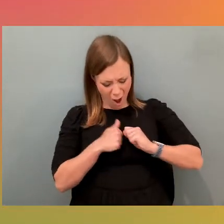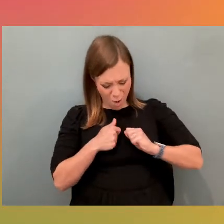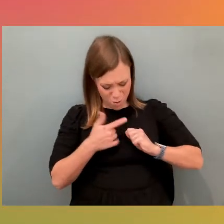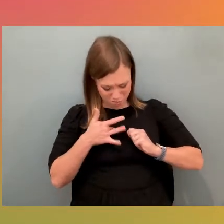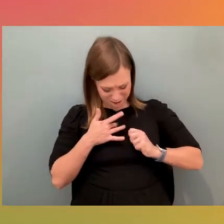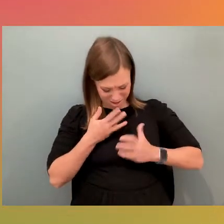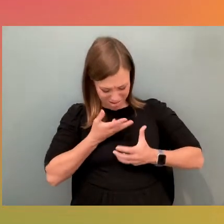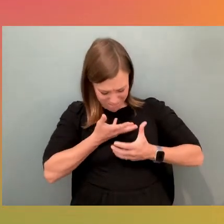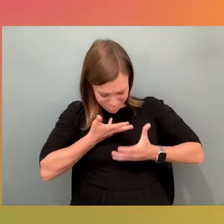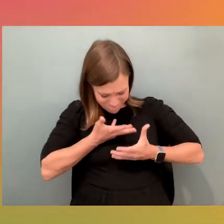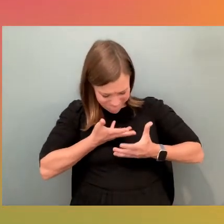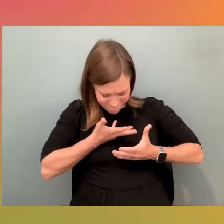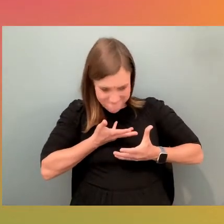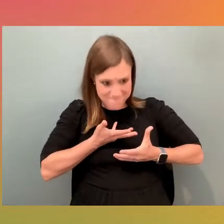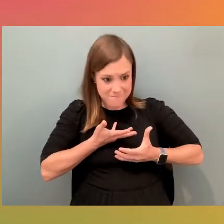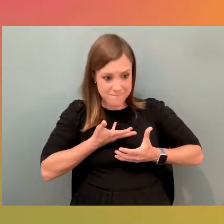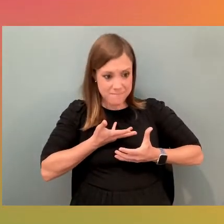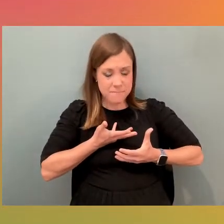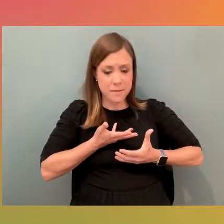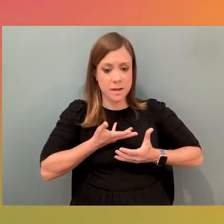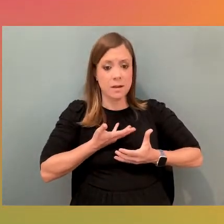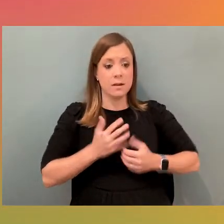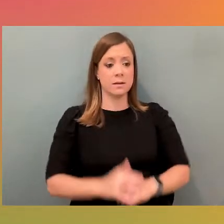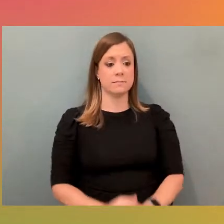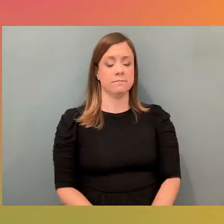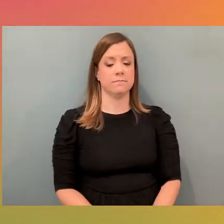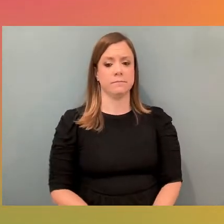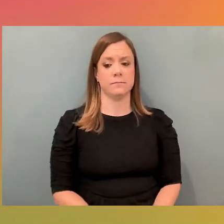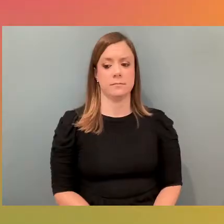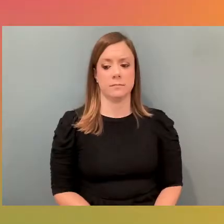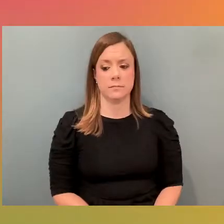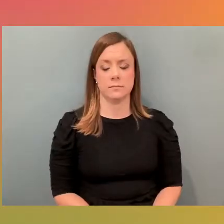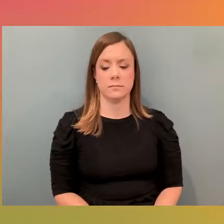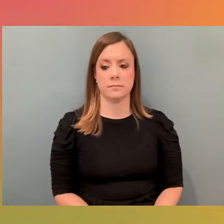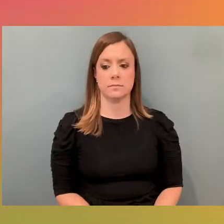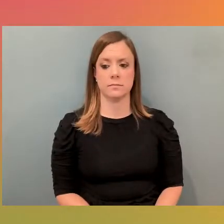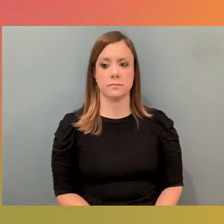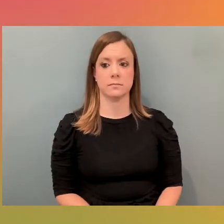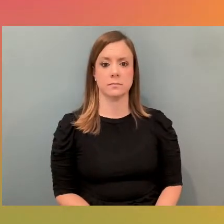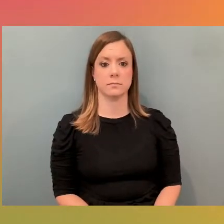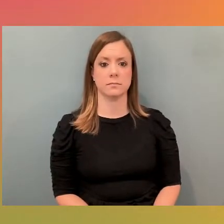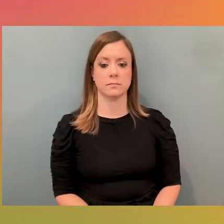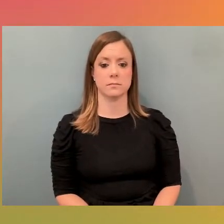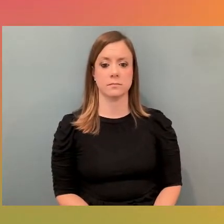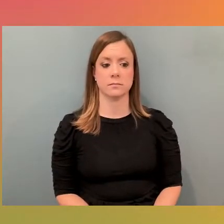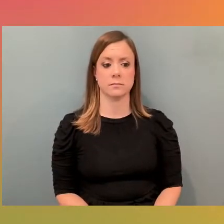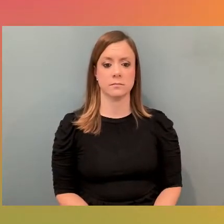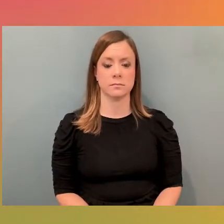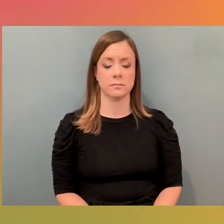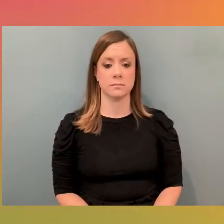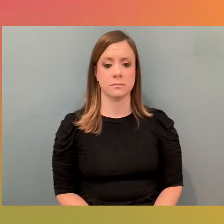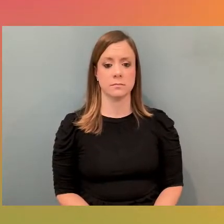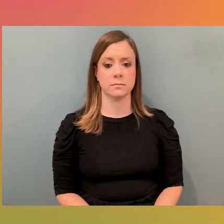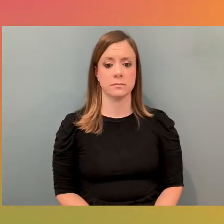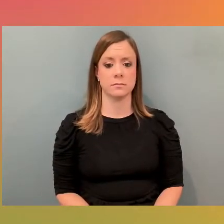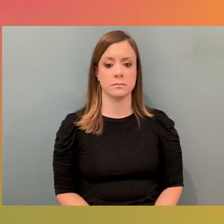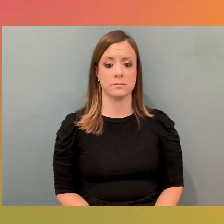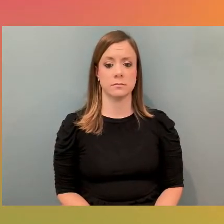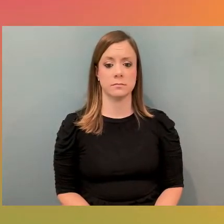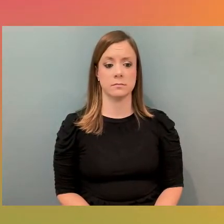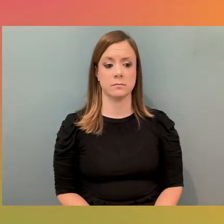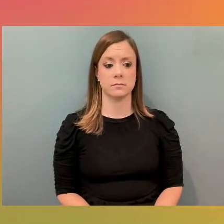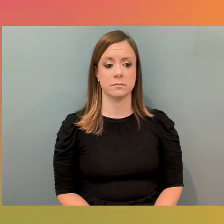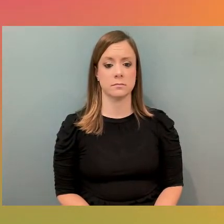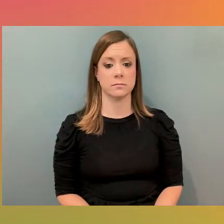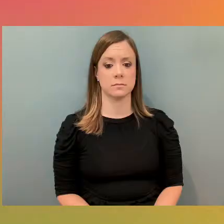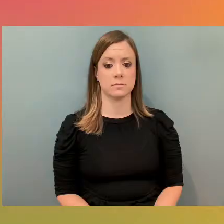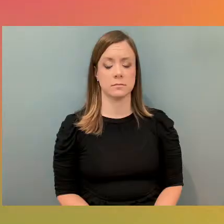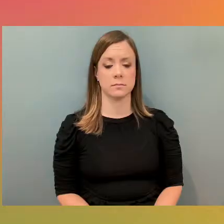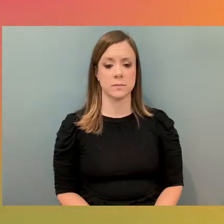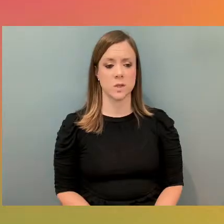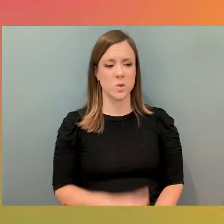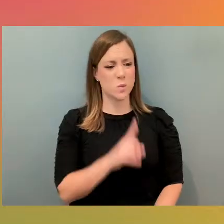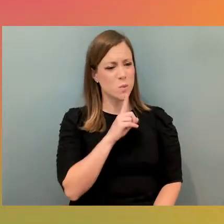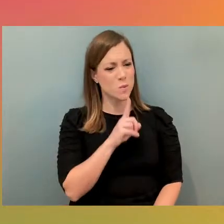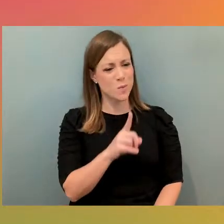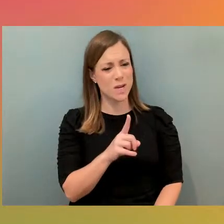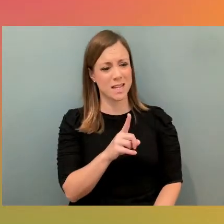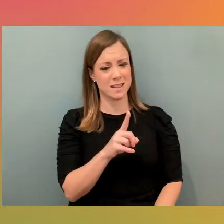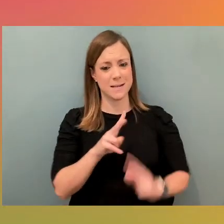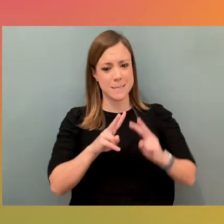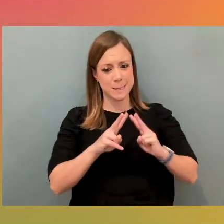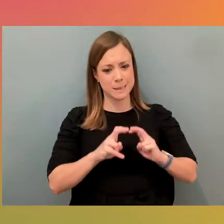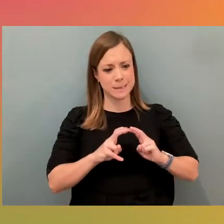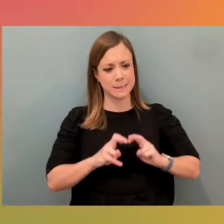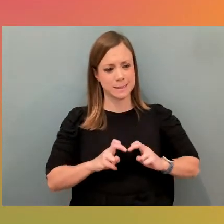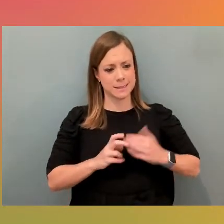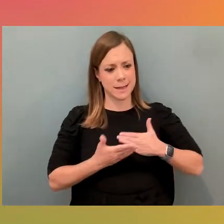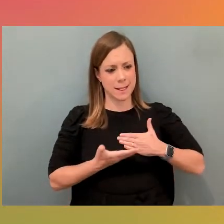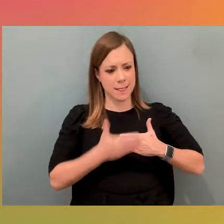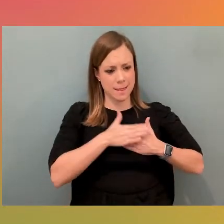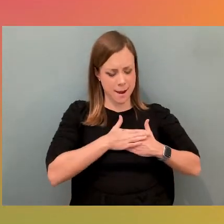TAKE A MOMENT TO ASK YOURSELF